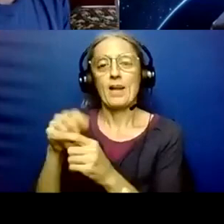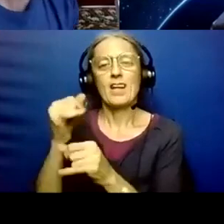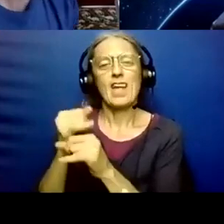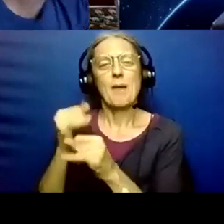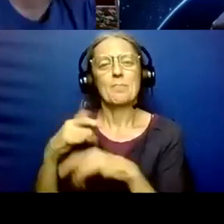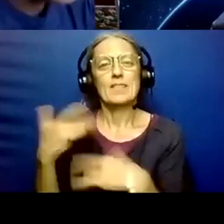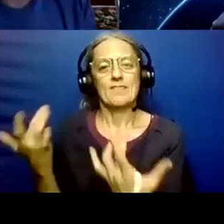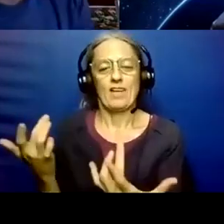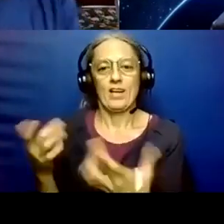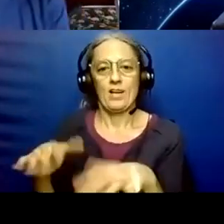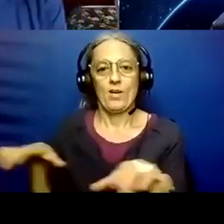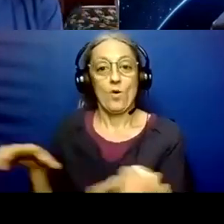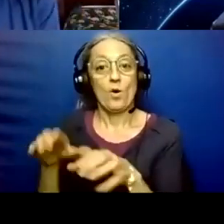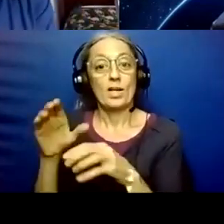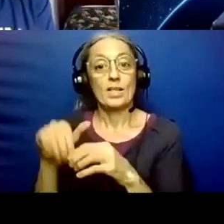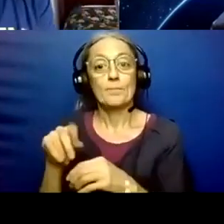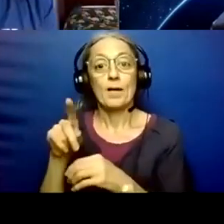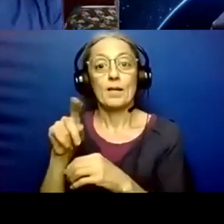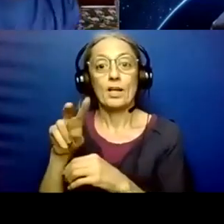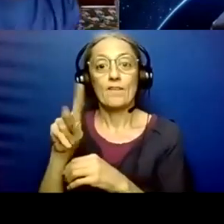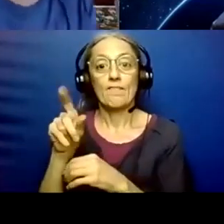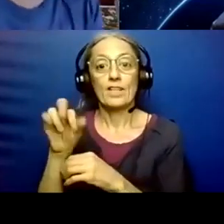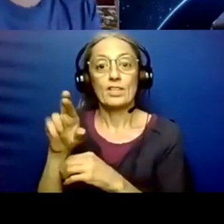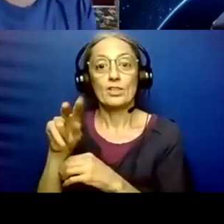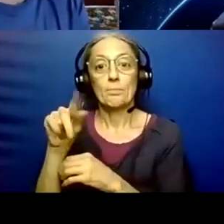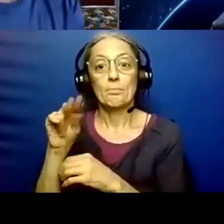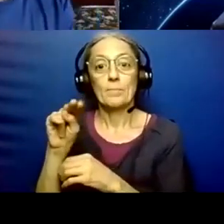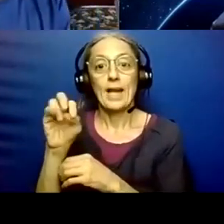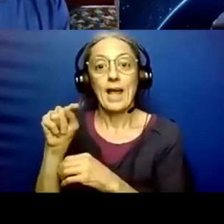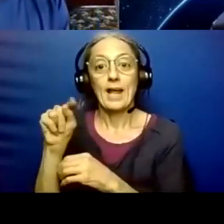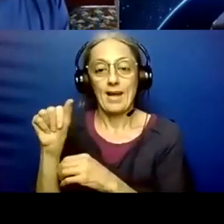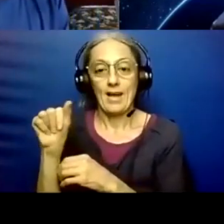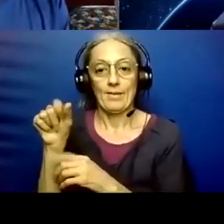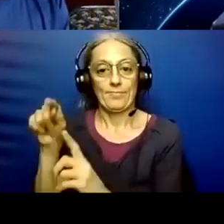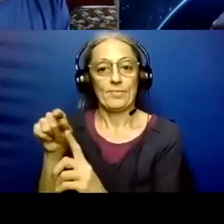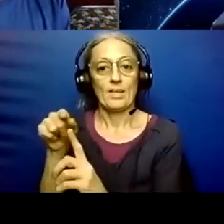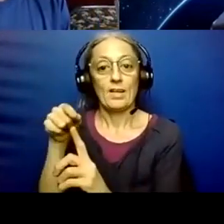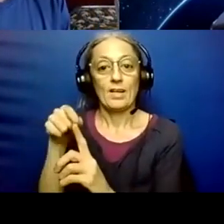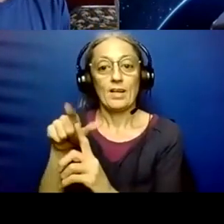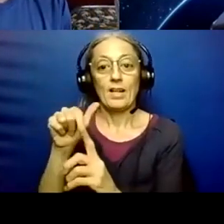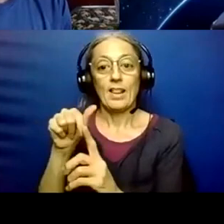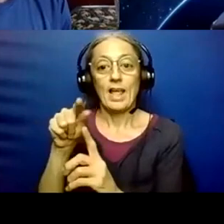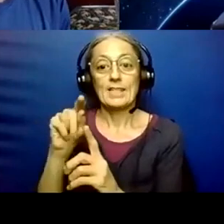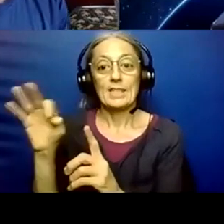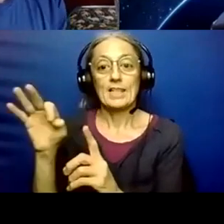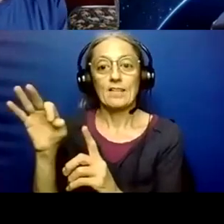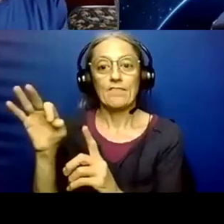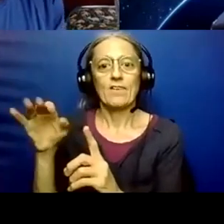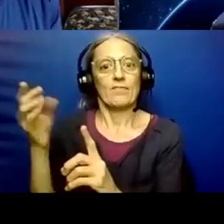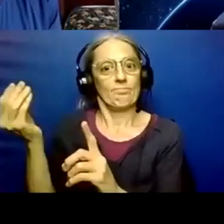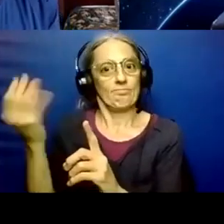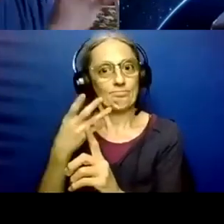Victor Piñeda, where Lateef had some very interesting observations. Lateef, you are on now.